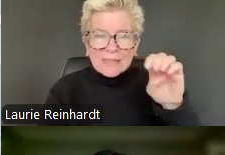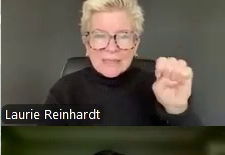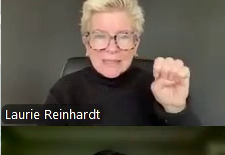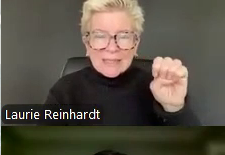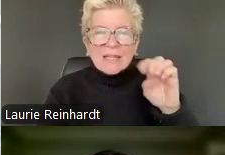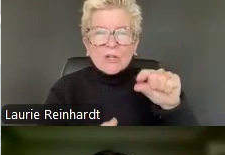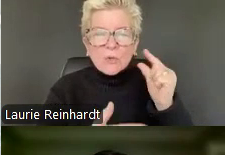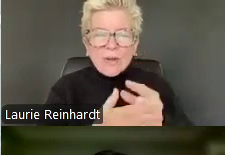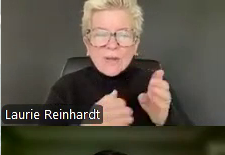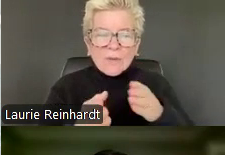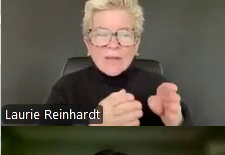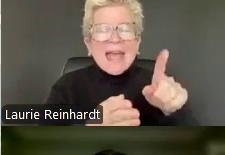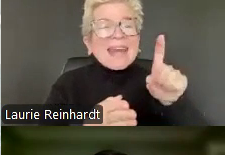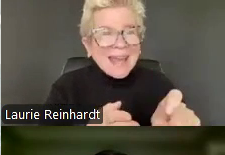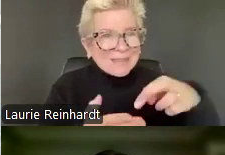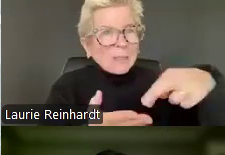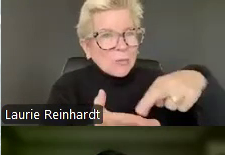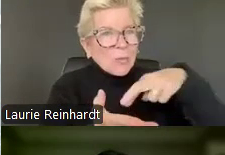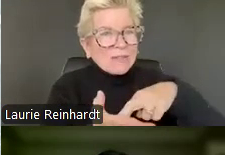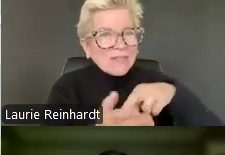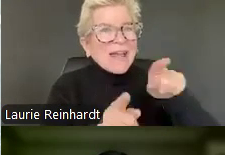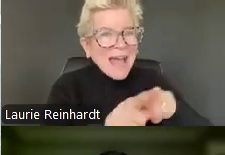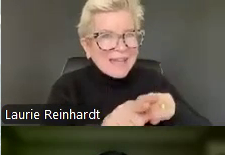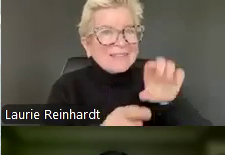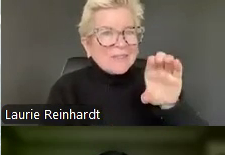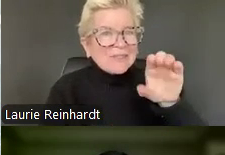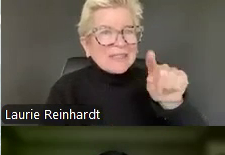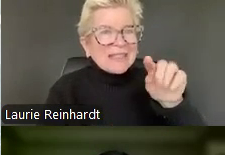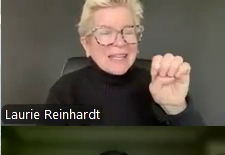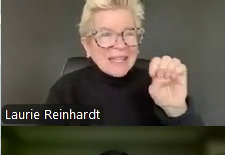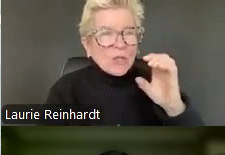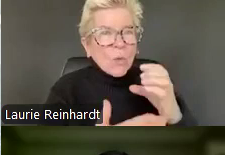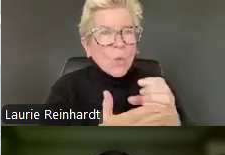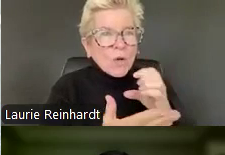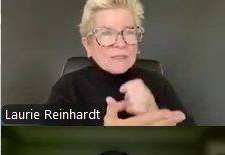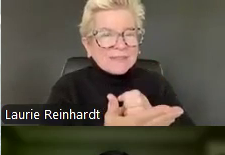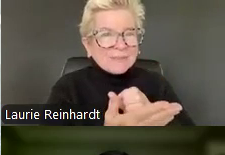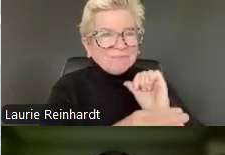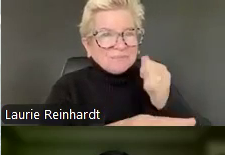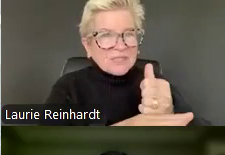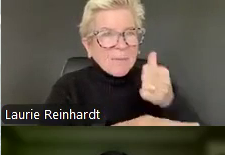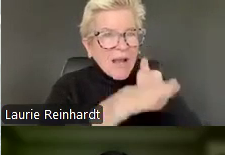it does need to be registered as a CTE course; so of course that goes through the course approval in